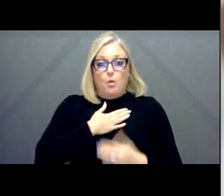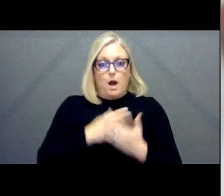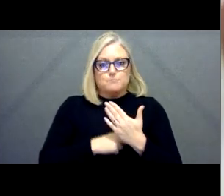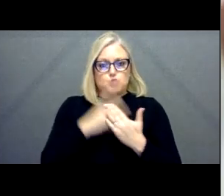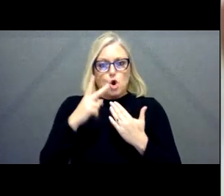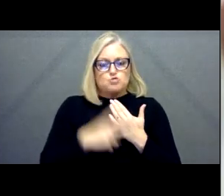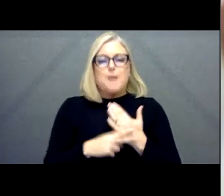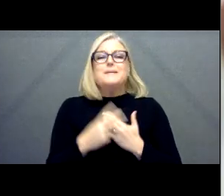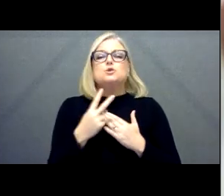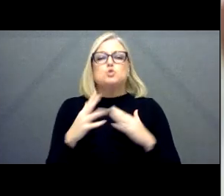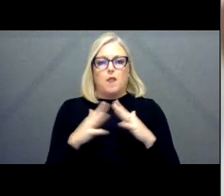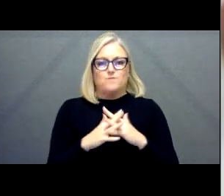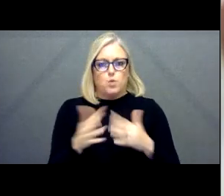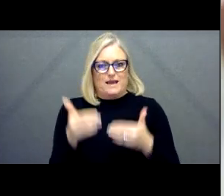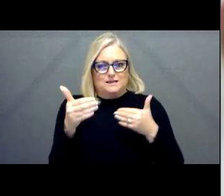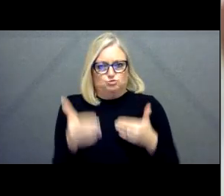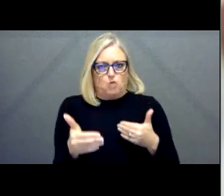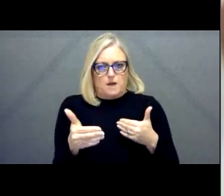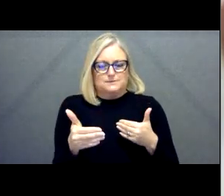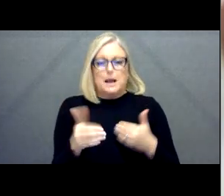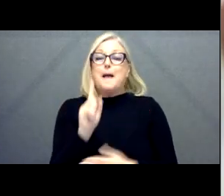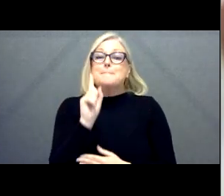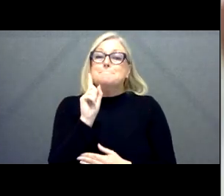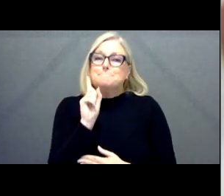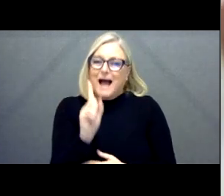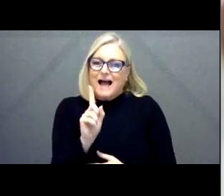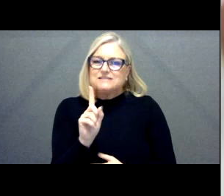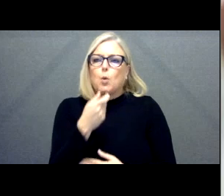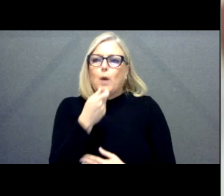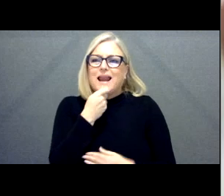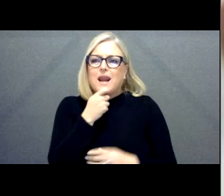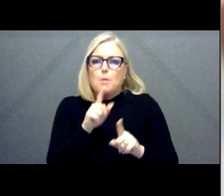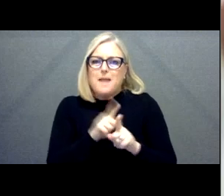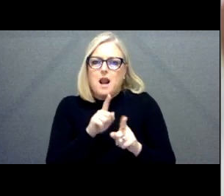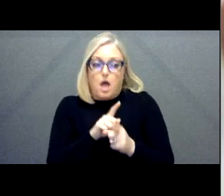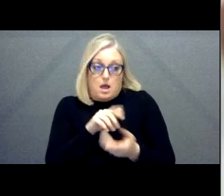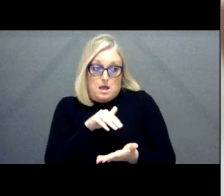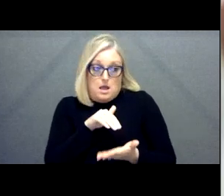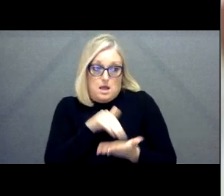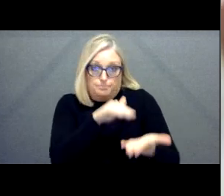in the right direction for people um and we want people to continue on with those Services well